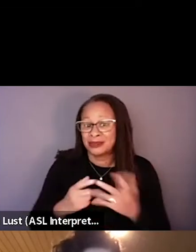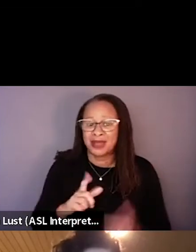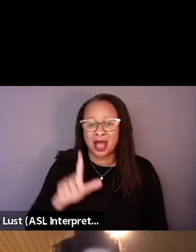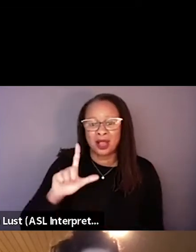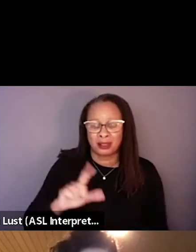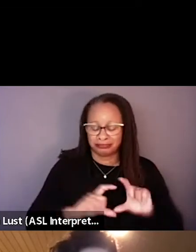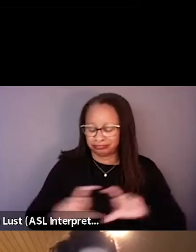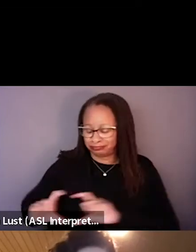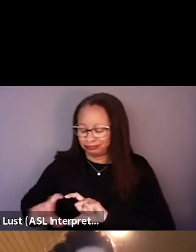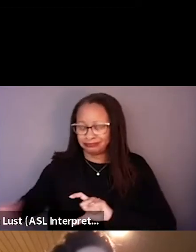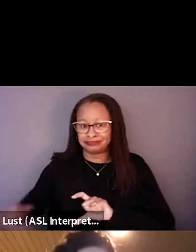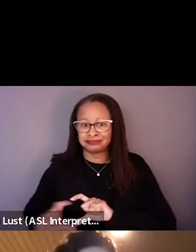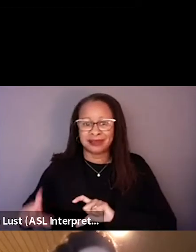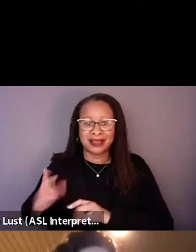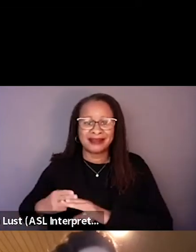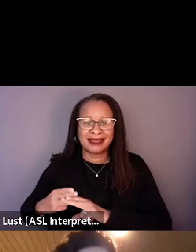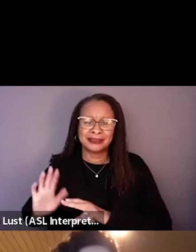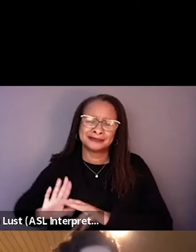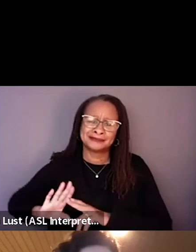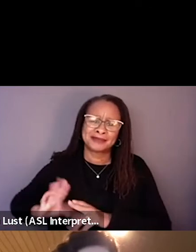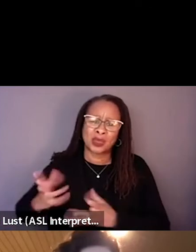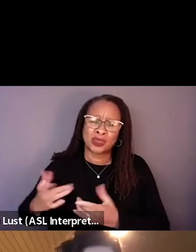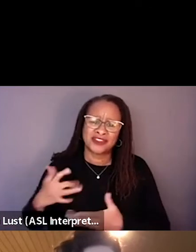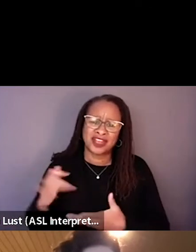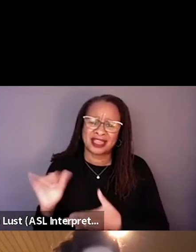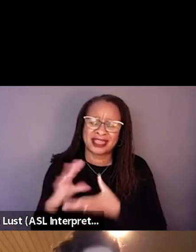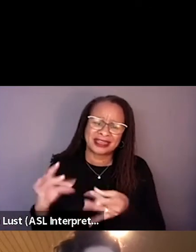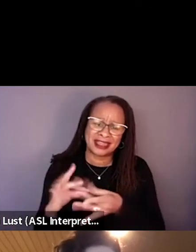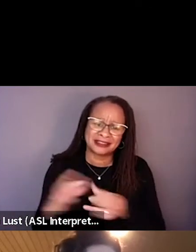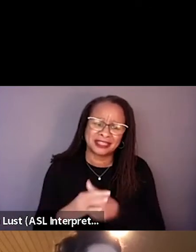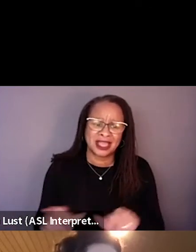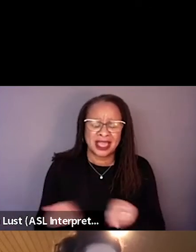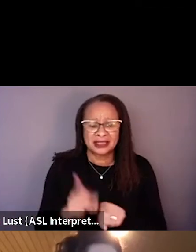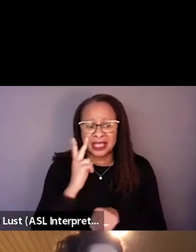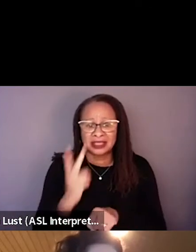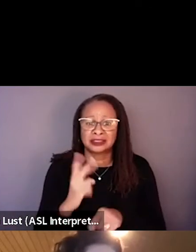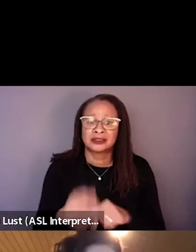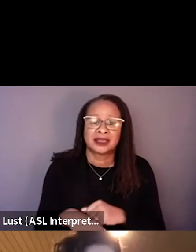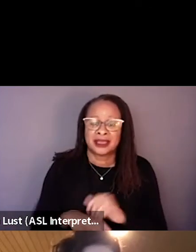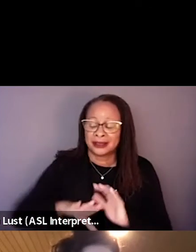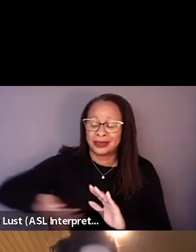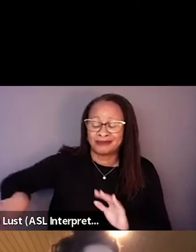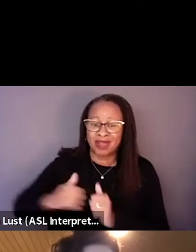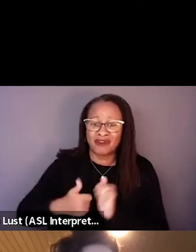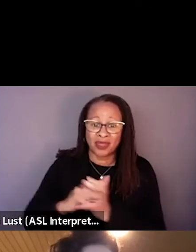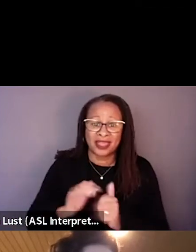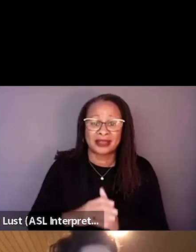like a narrative film and which made looking through the footage and finding the beautiful moments really easy because you were just looking for like